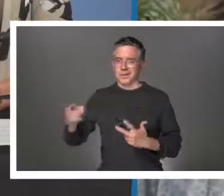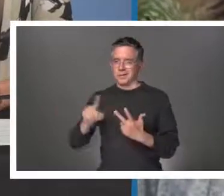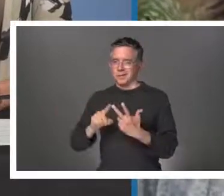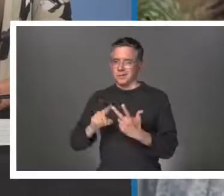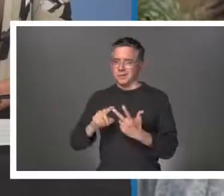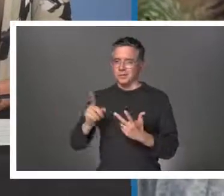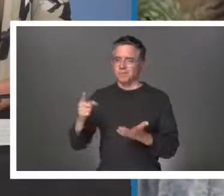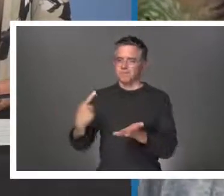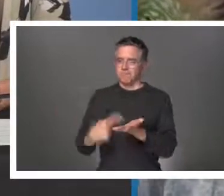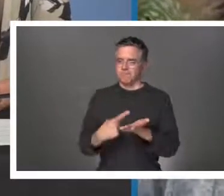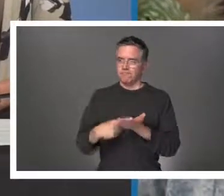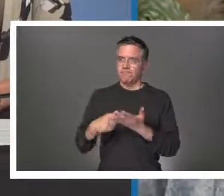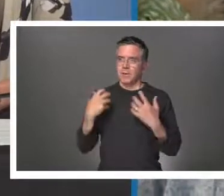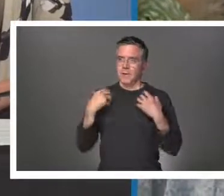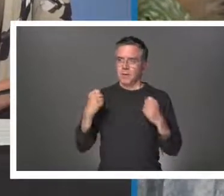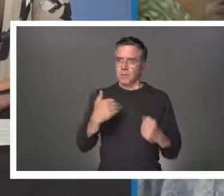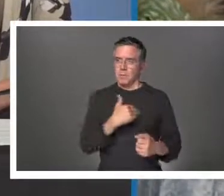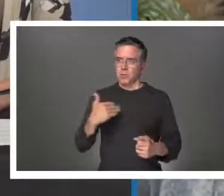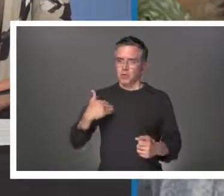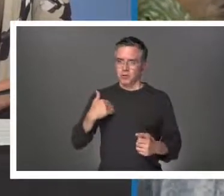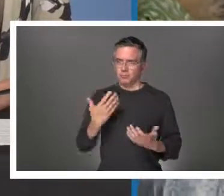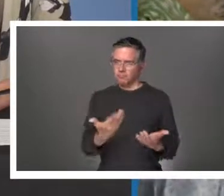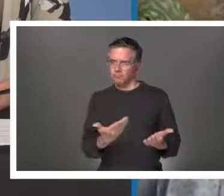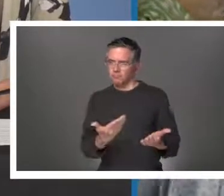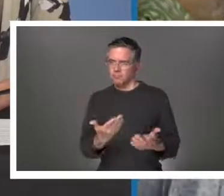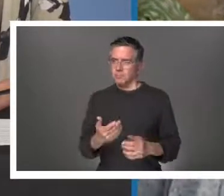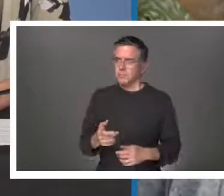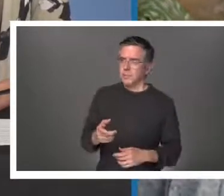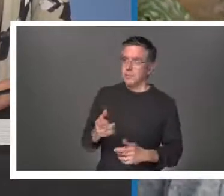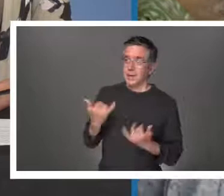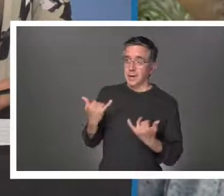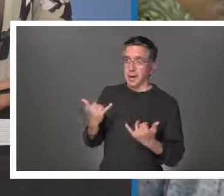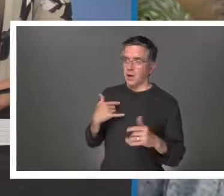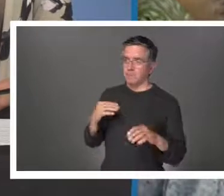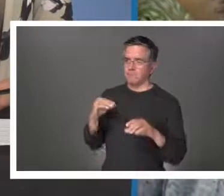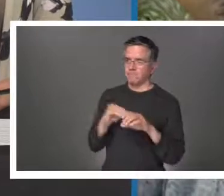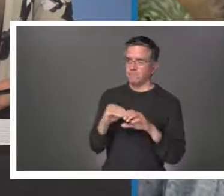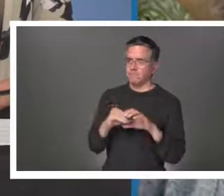We have been building a fund to support that workforce